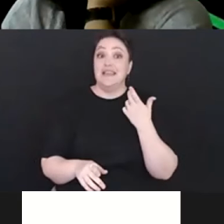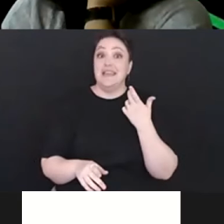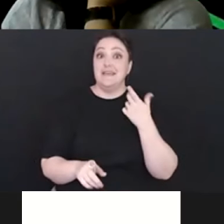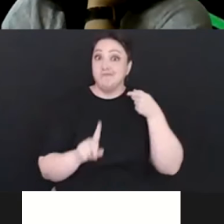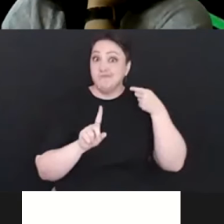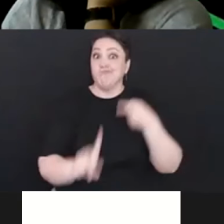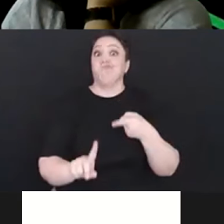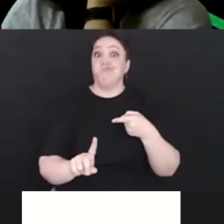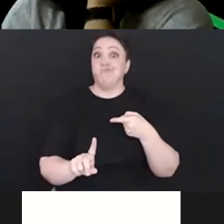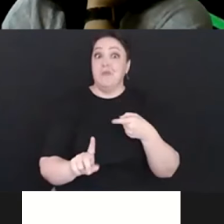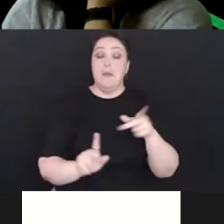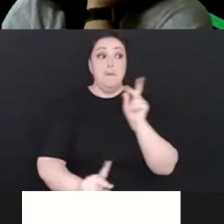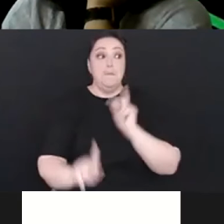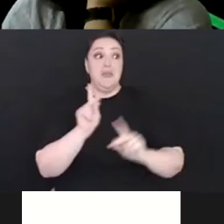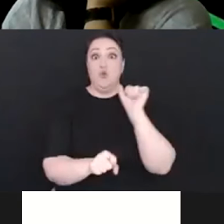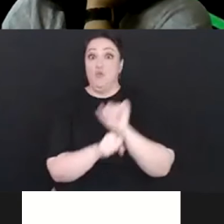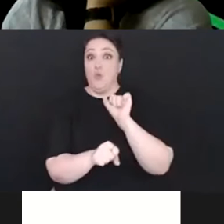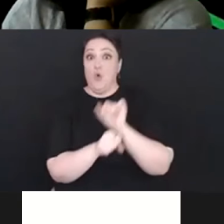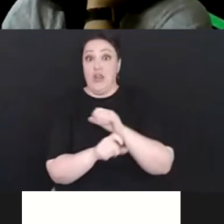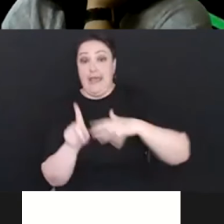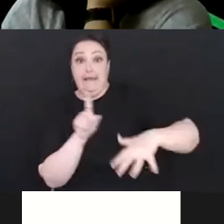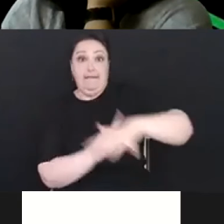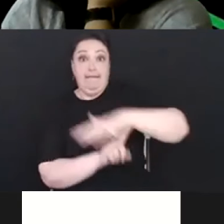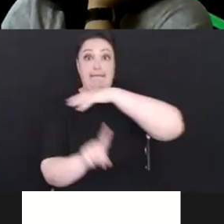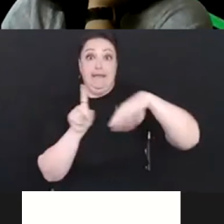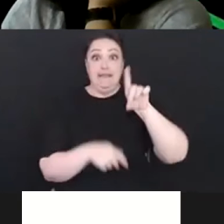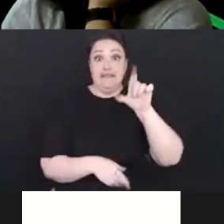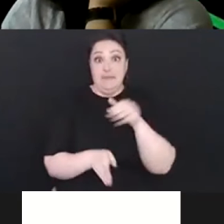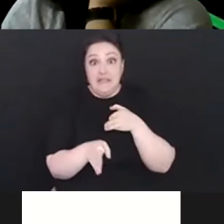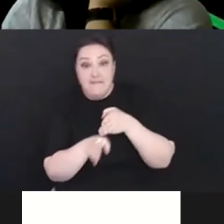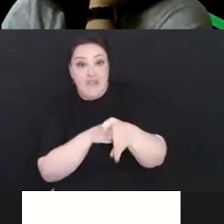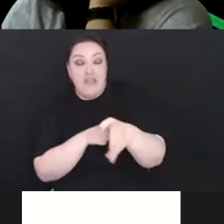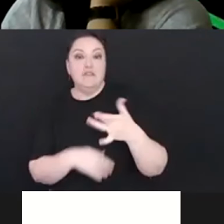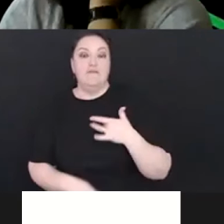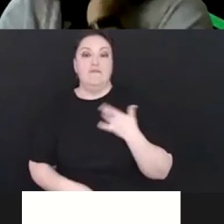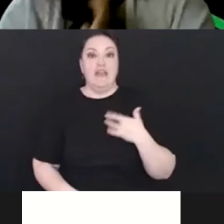around the ADA with feeling and outside of it, feeling like it is in many ways the bare